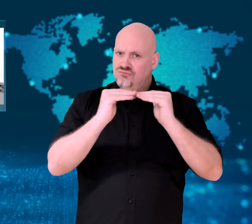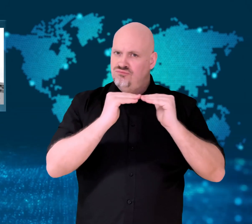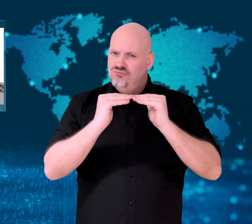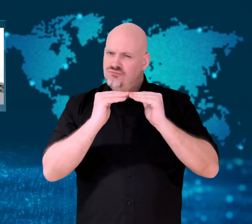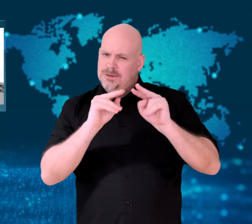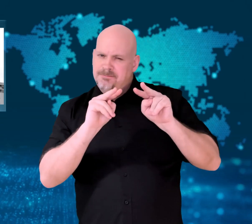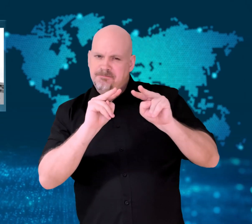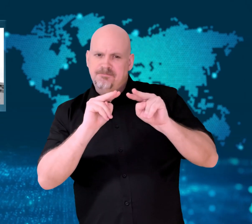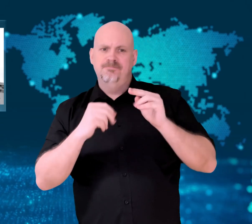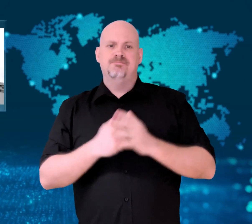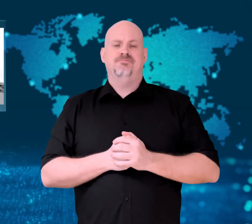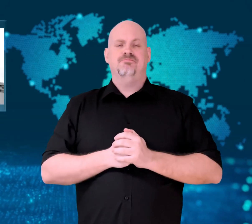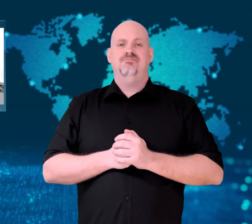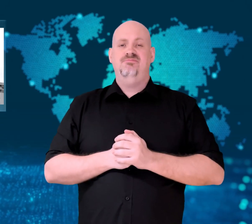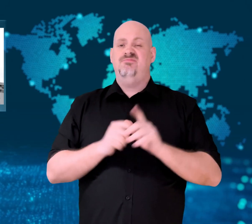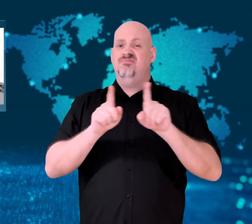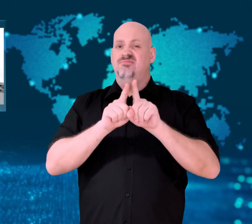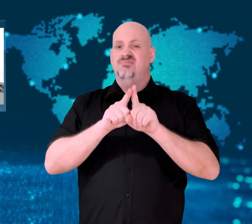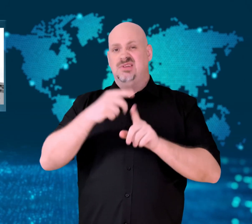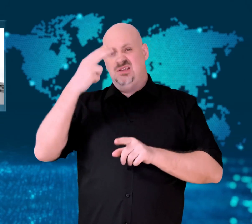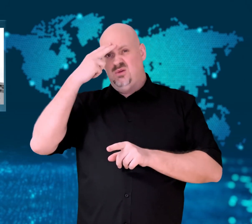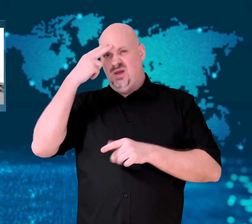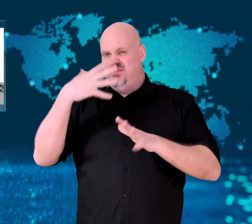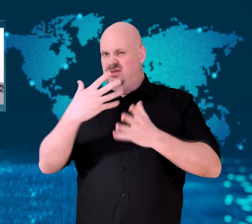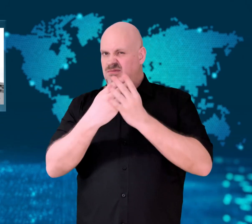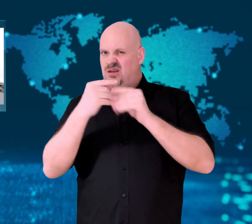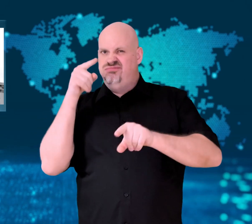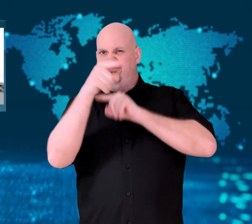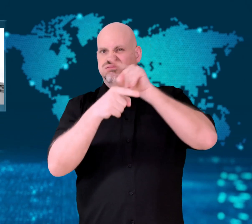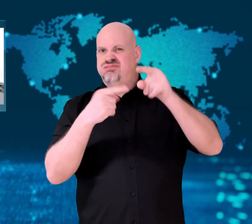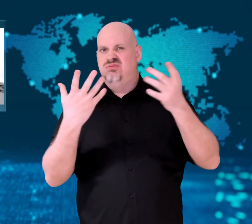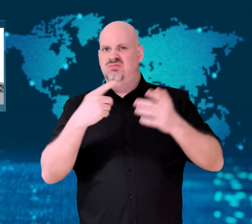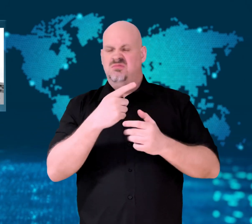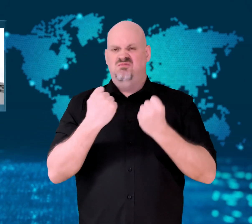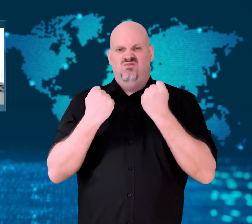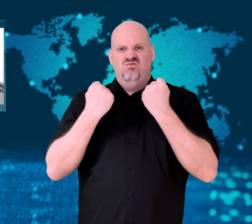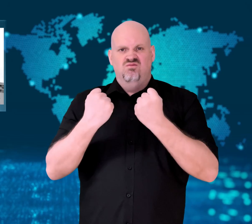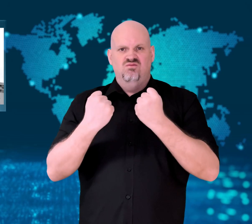religious expression and political opinions.